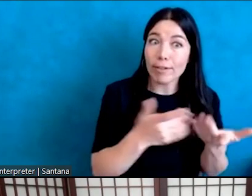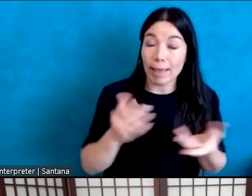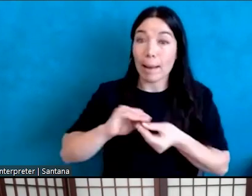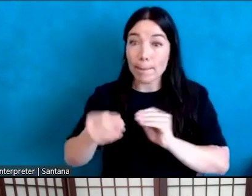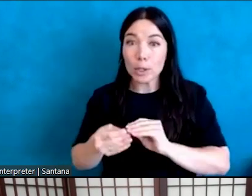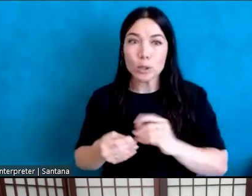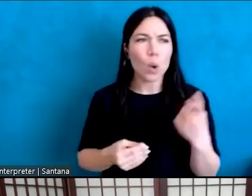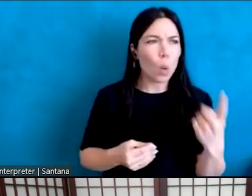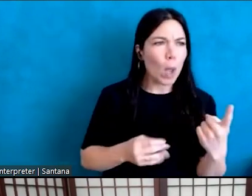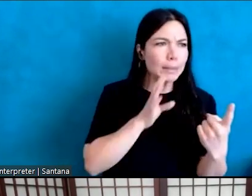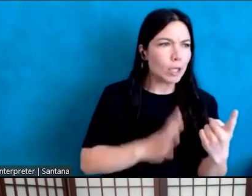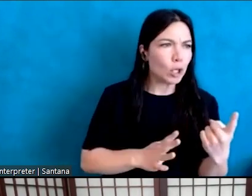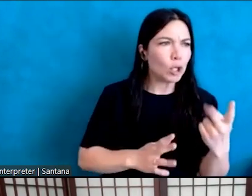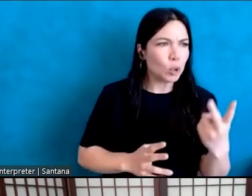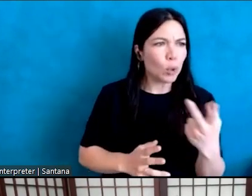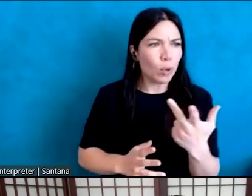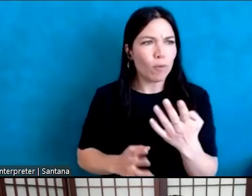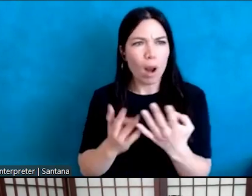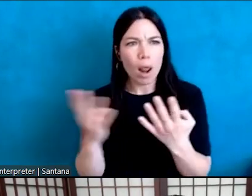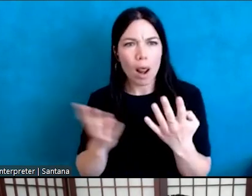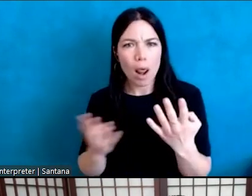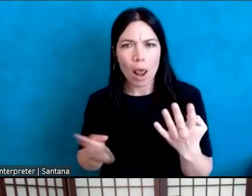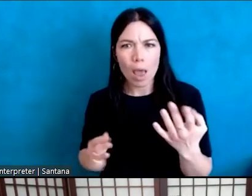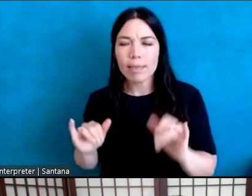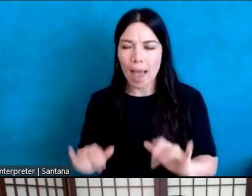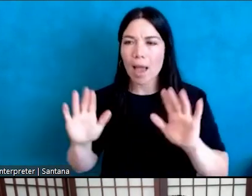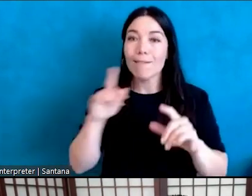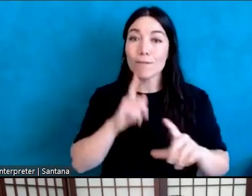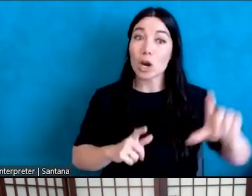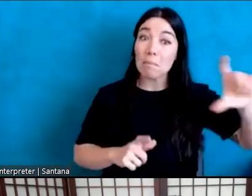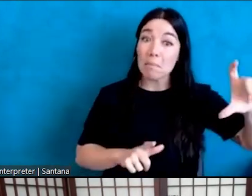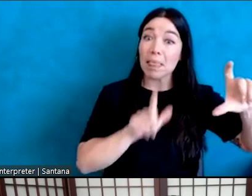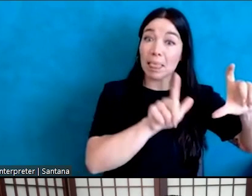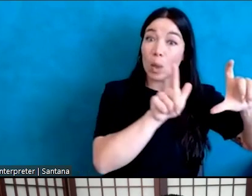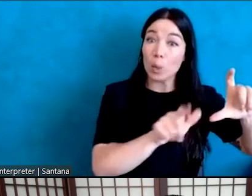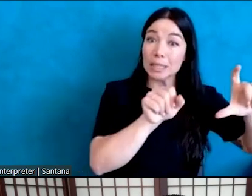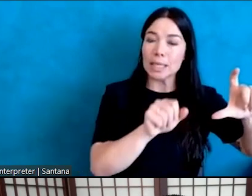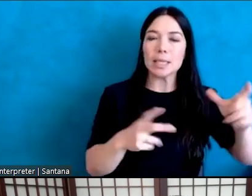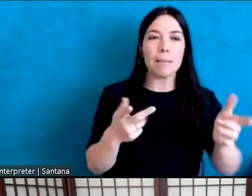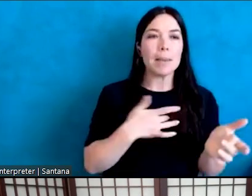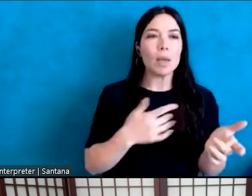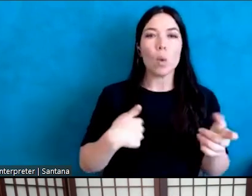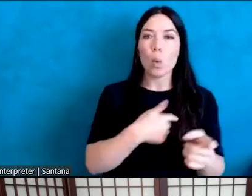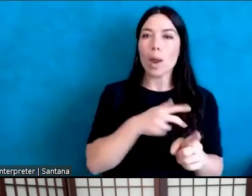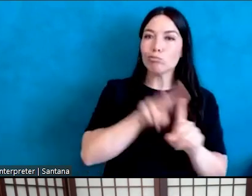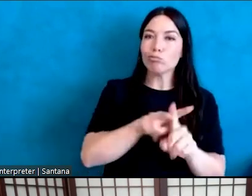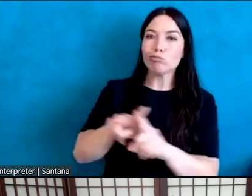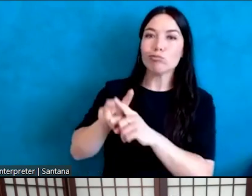It's very, very common in capital "L" Linguistics to enumerate the number of speakers of a given indigenous language.